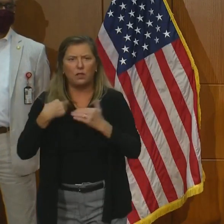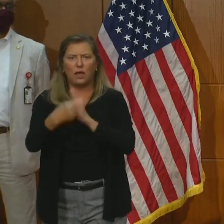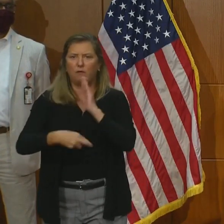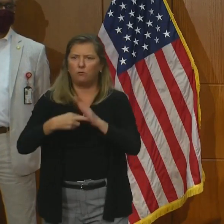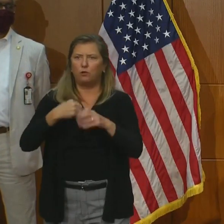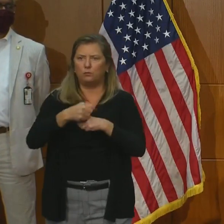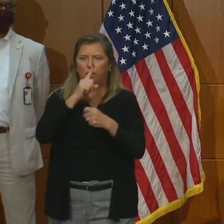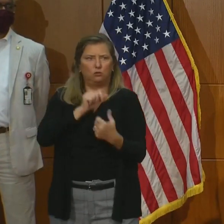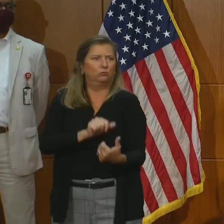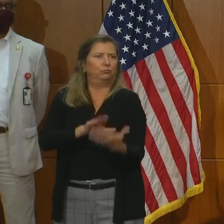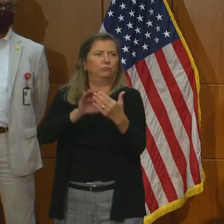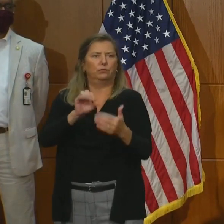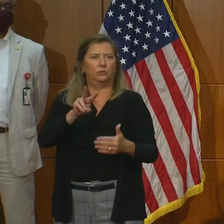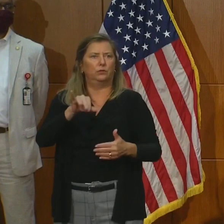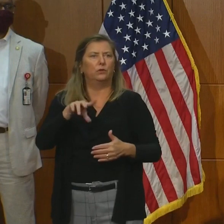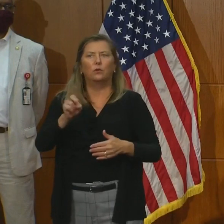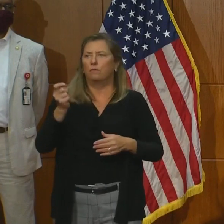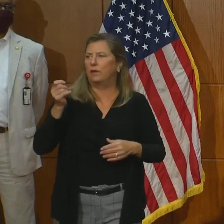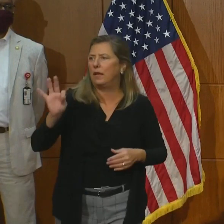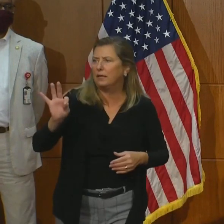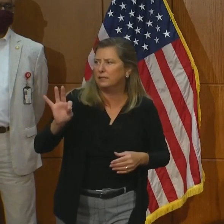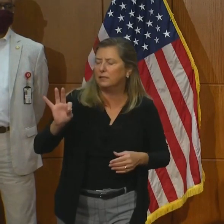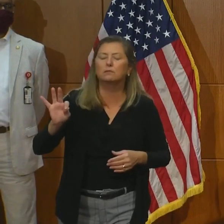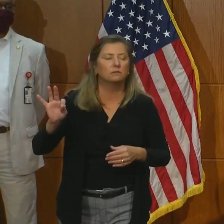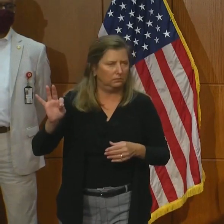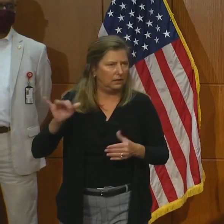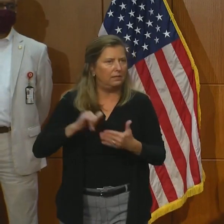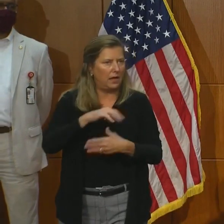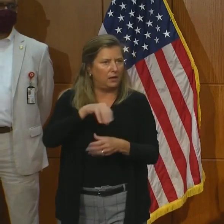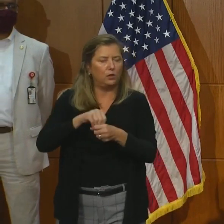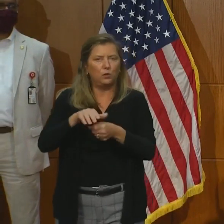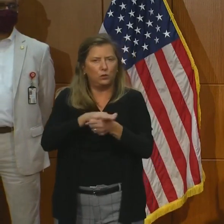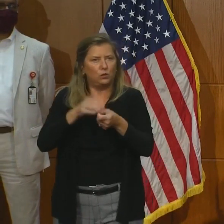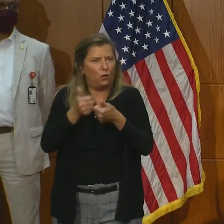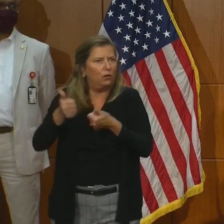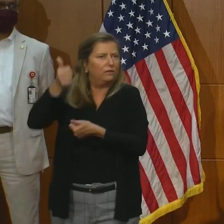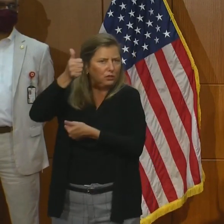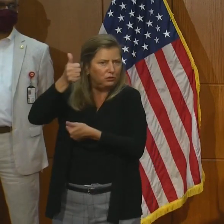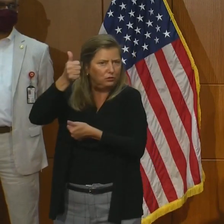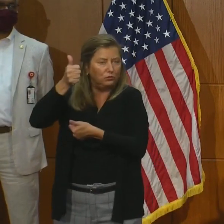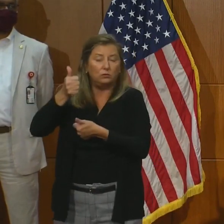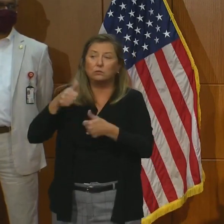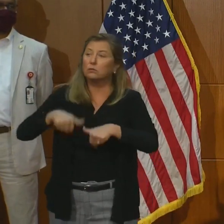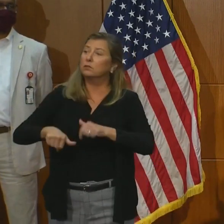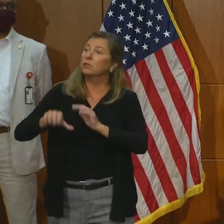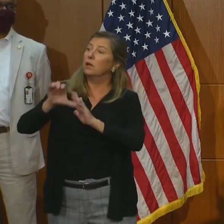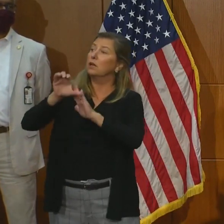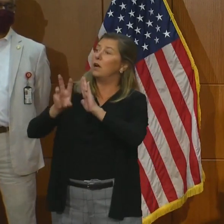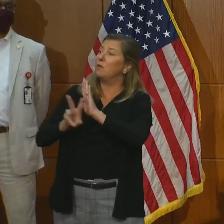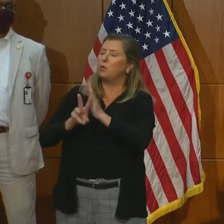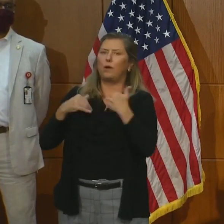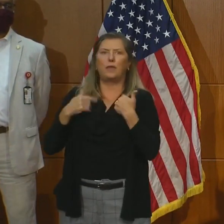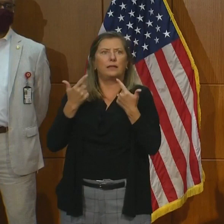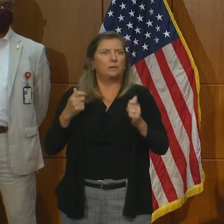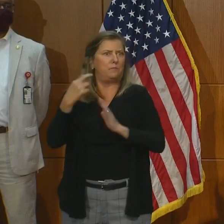DONE THE RIGHT WAY. PART OF ACCOUNTABILITY MEANS EVERYONE HAS A ROLE IN COMBATING COVID